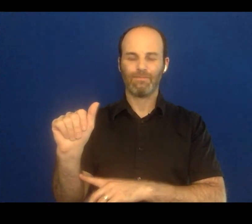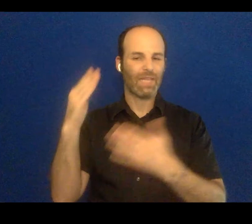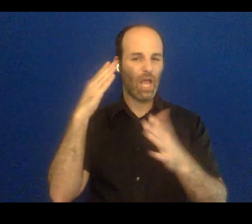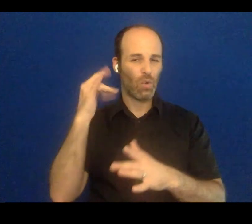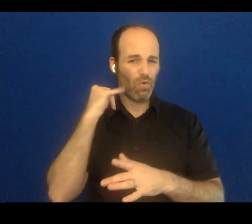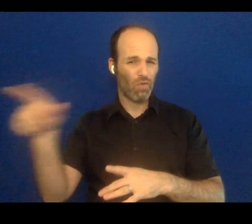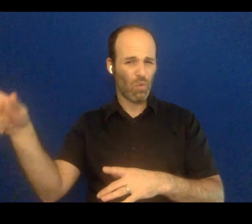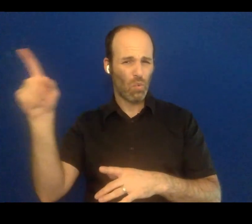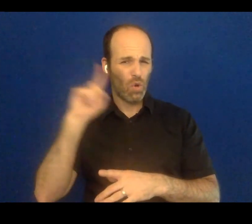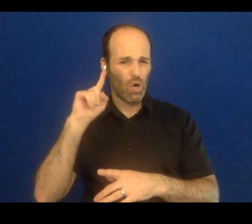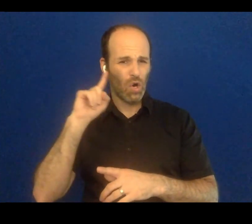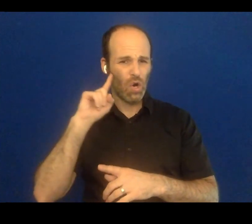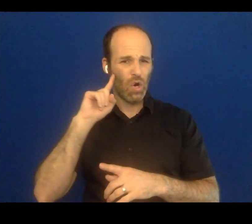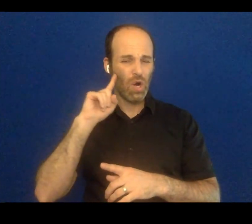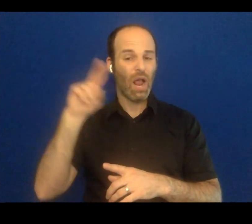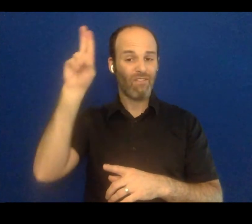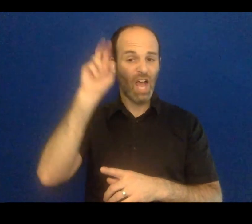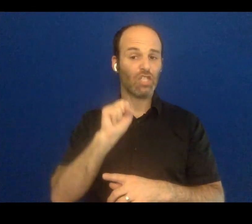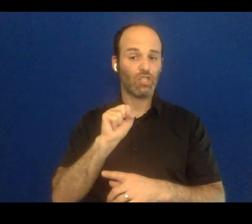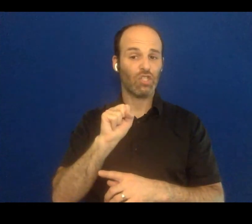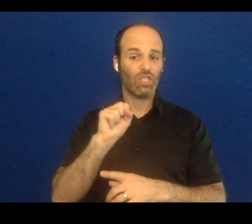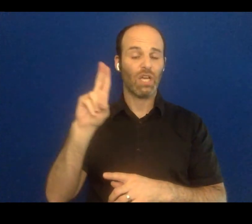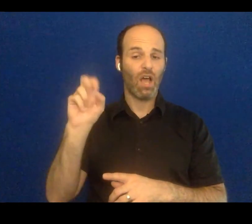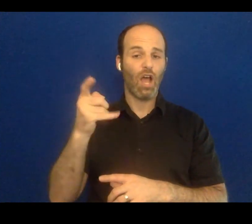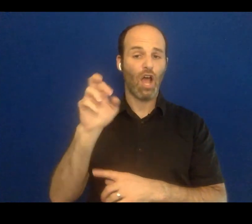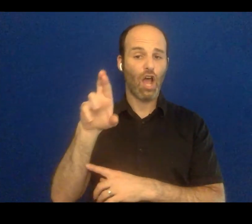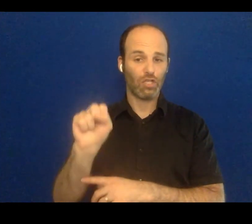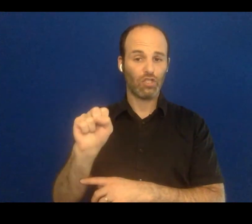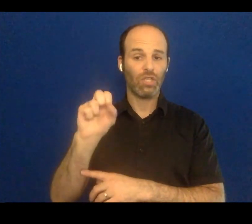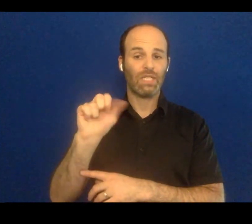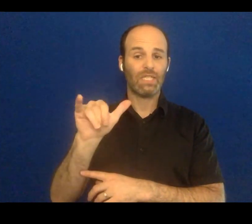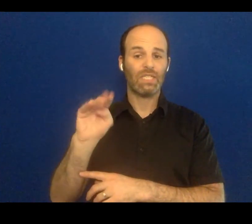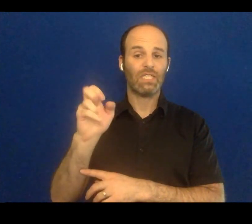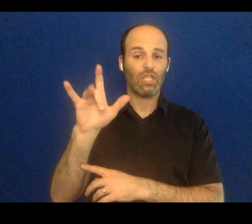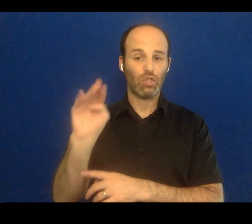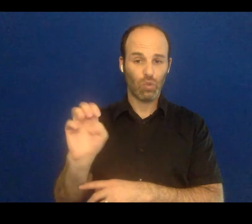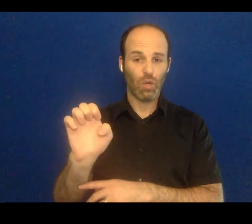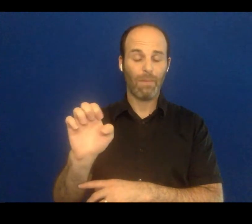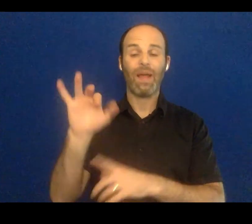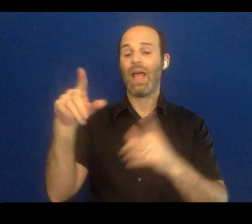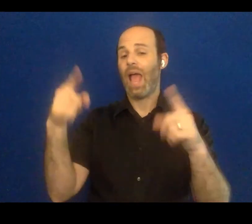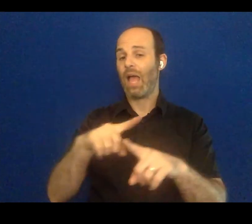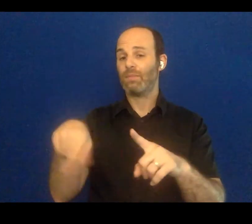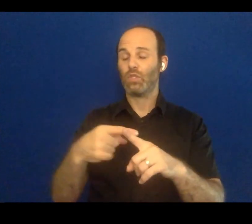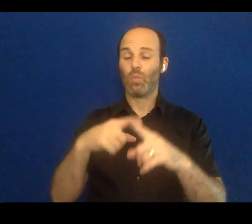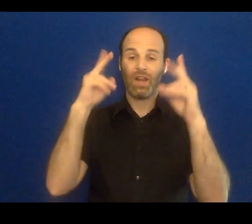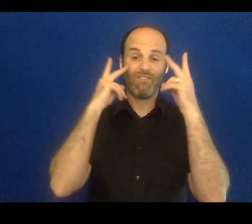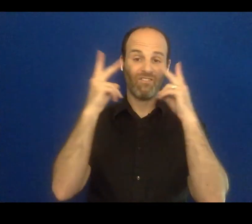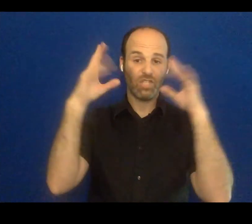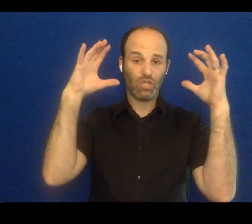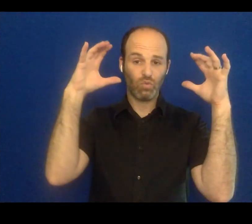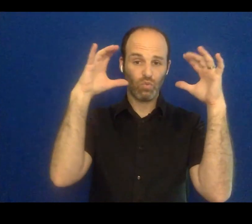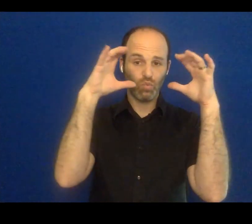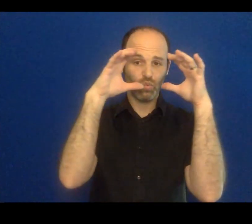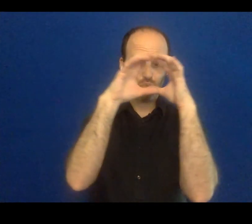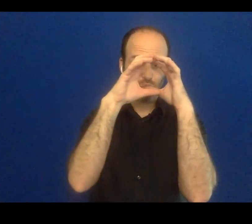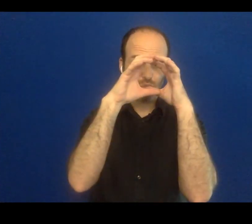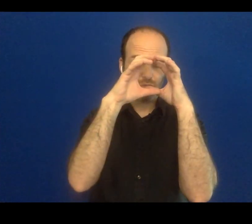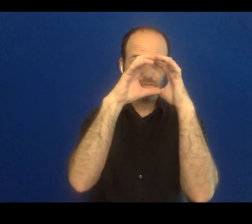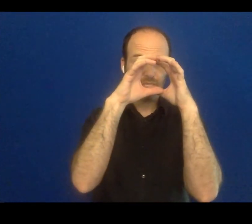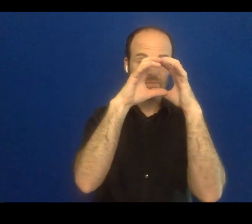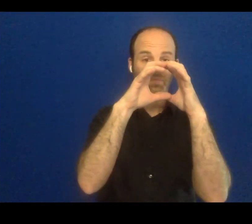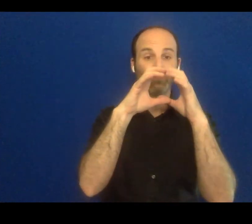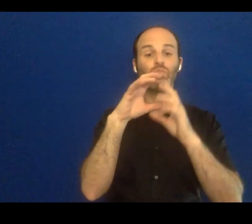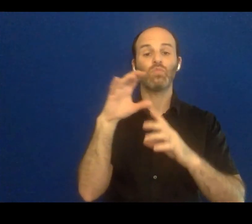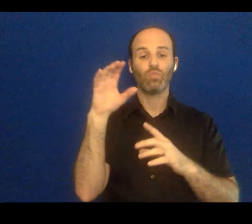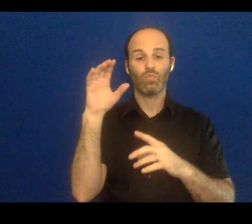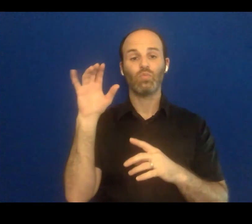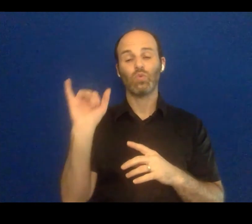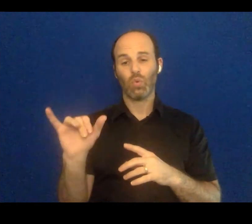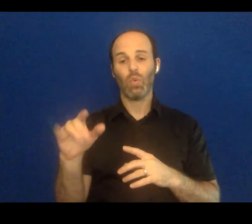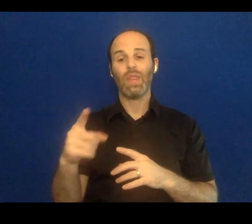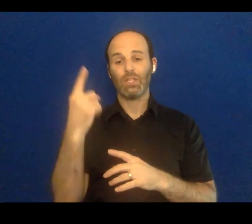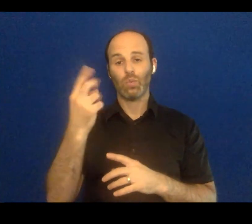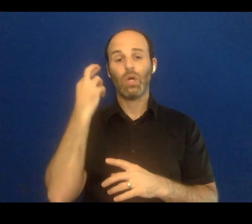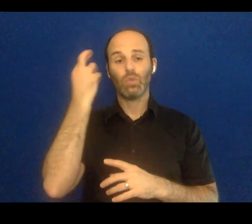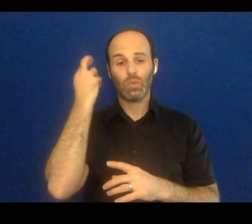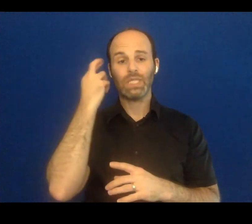I DON'T KNOW IF YOU HEARD -- SO